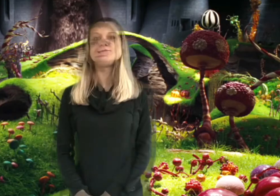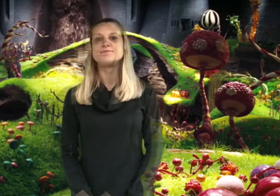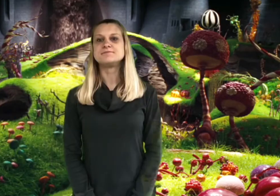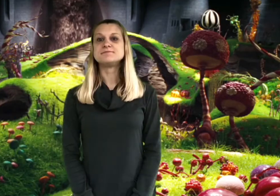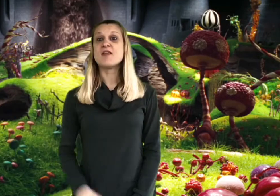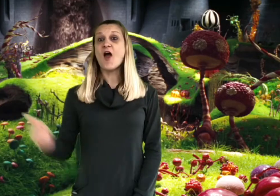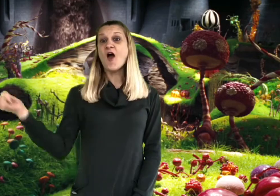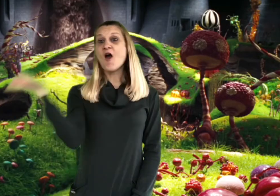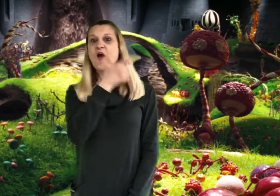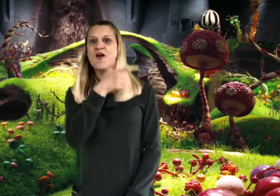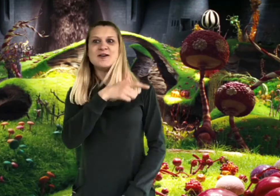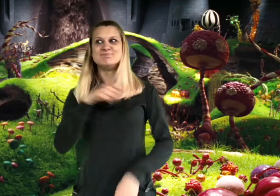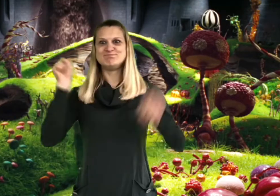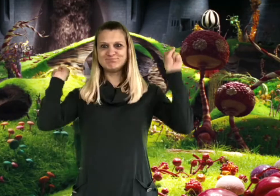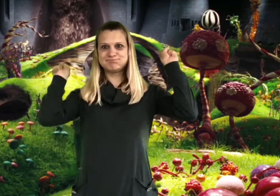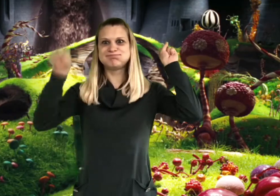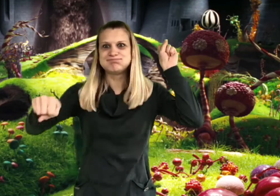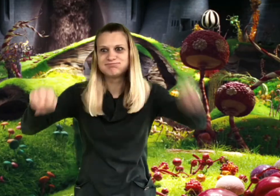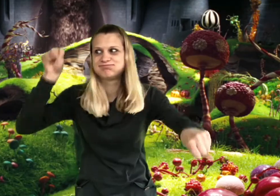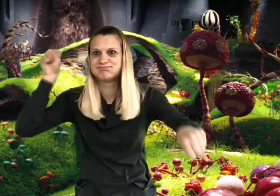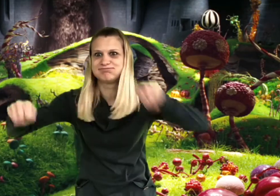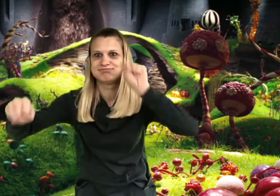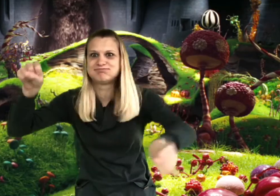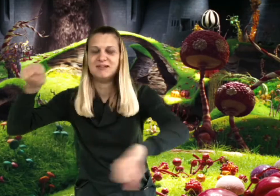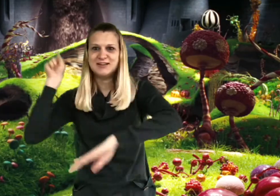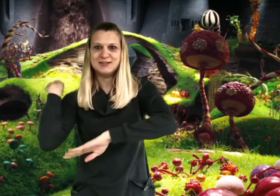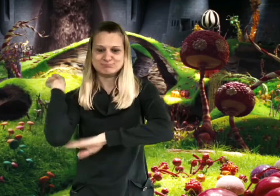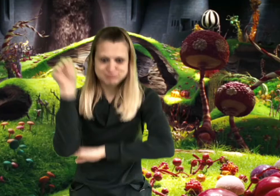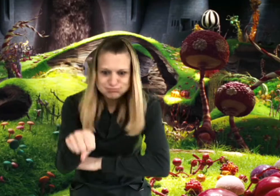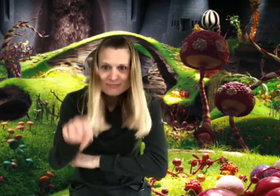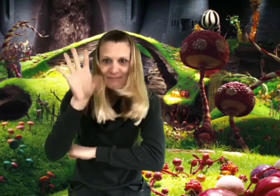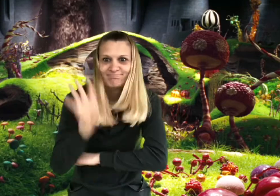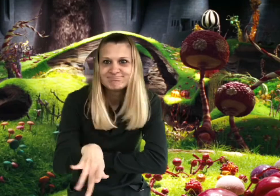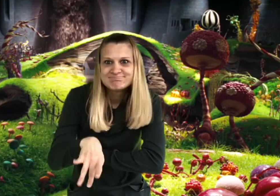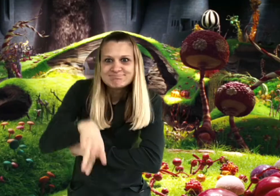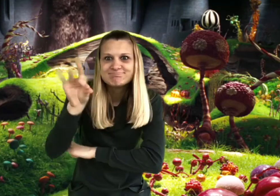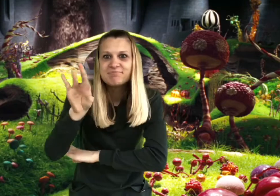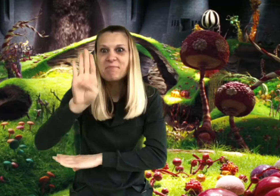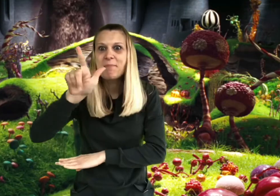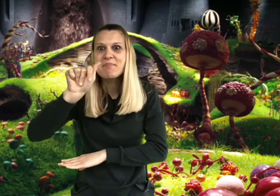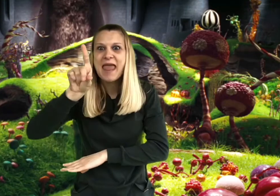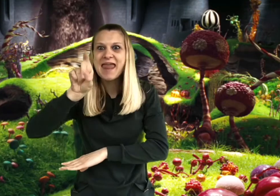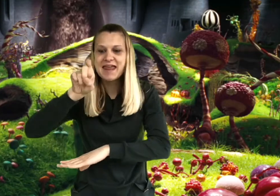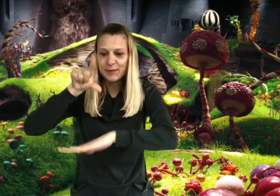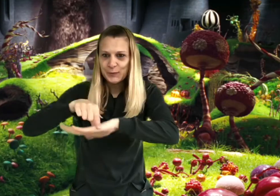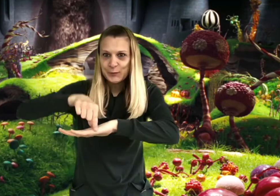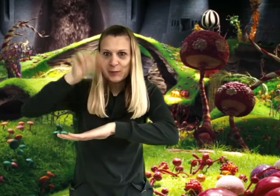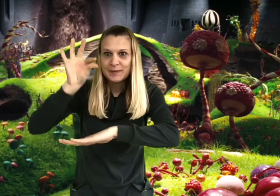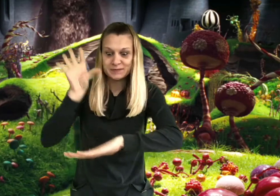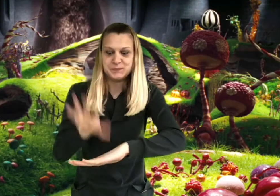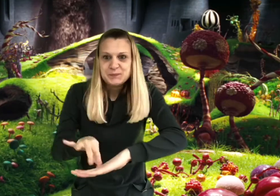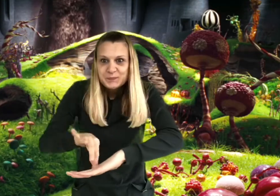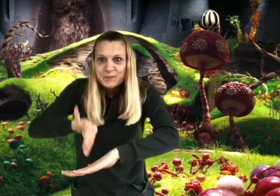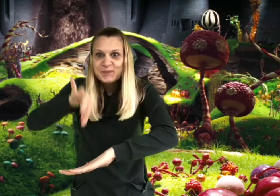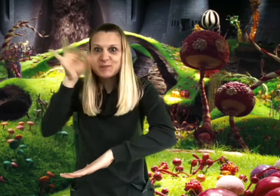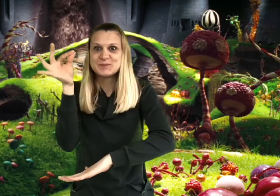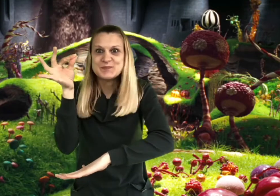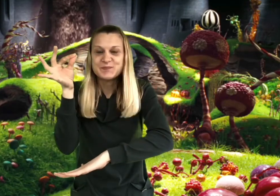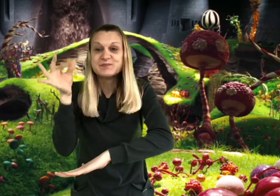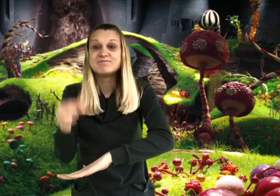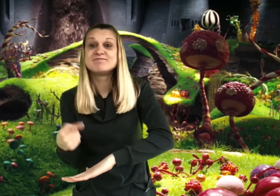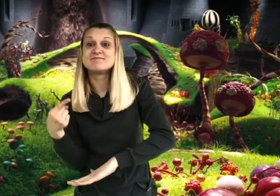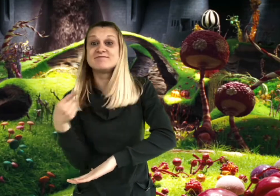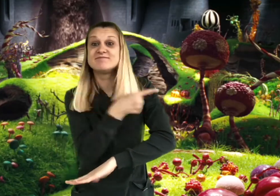Automatically, everybody bent down and picked one blade of grass —